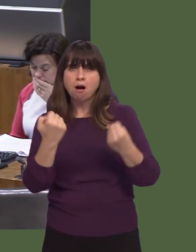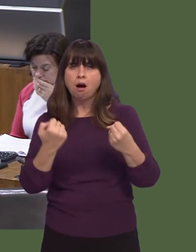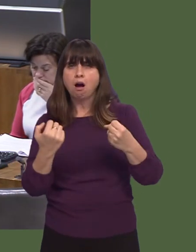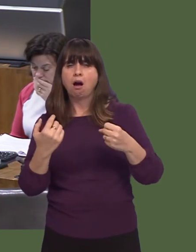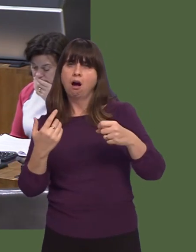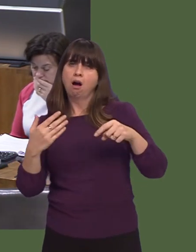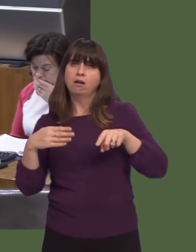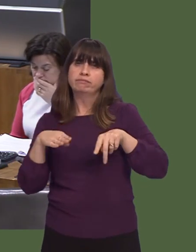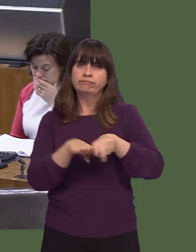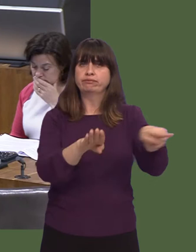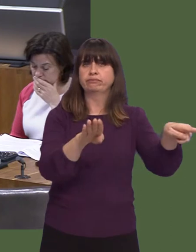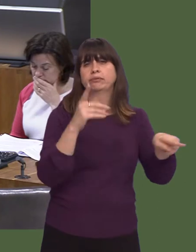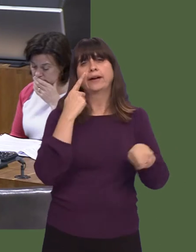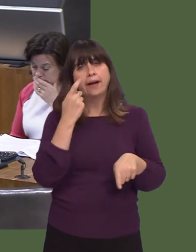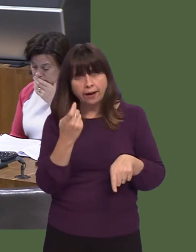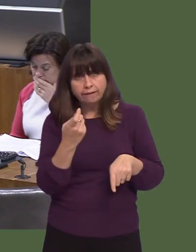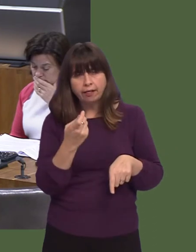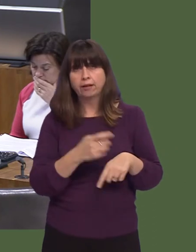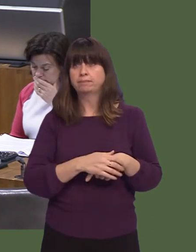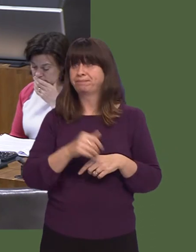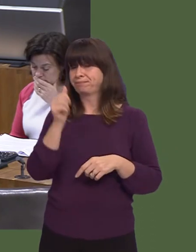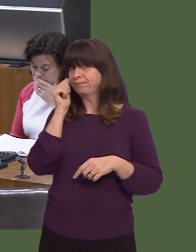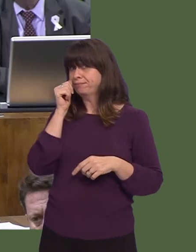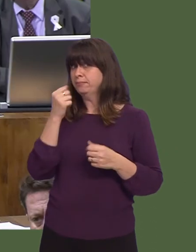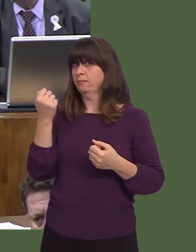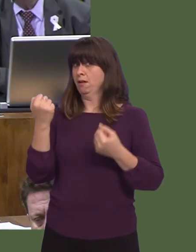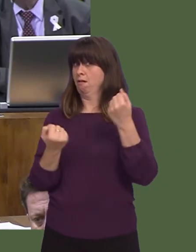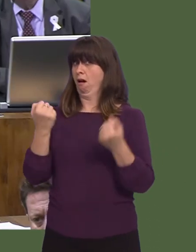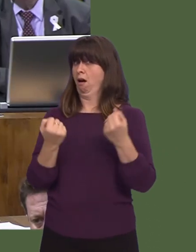important that cars, of course, which have a primary responsibility, to my mind, consider